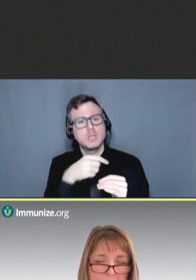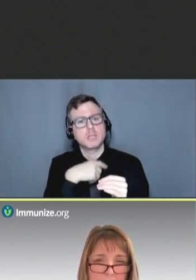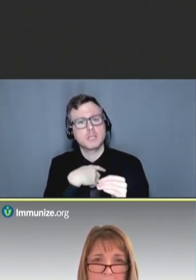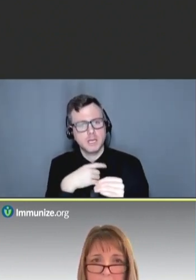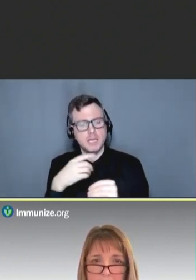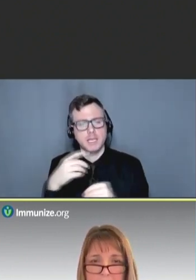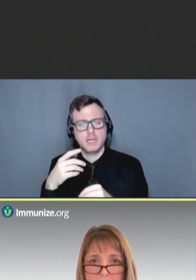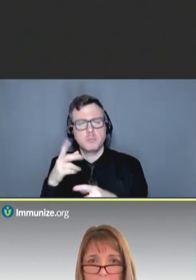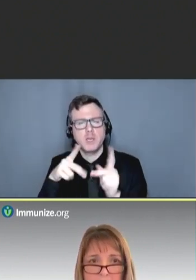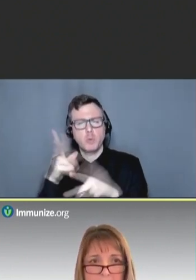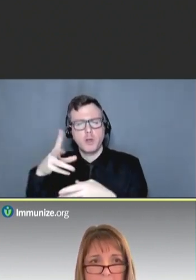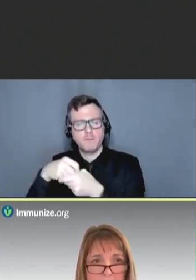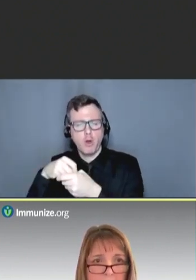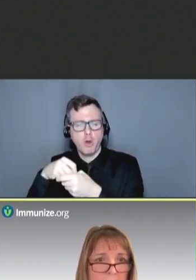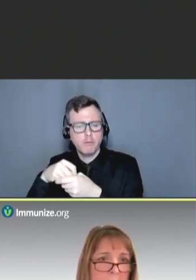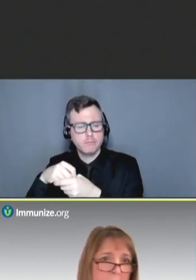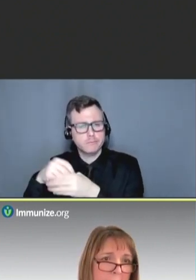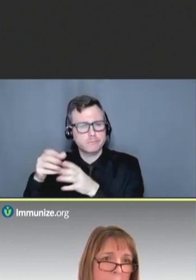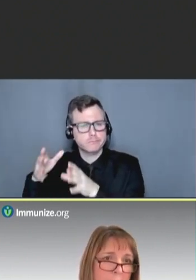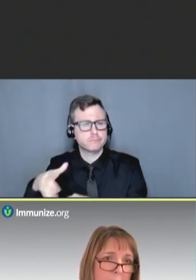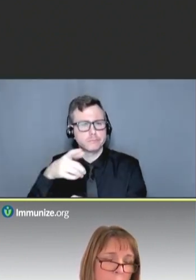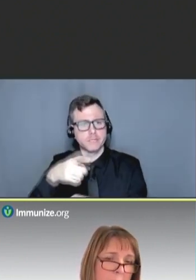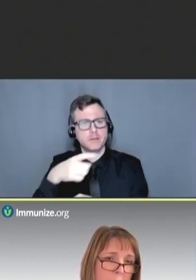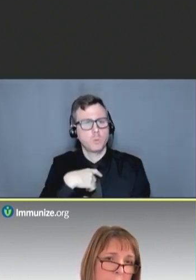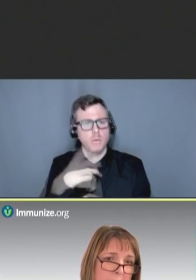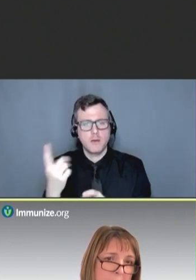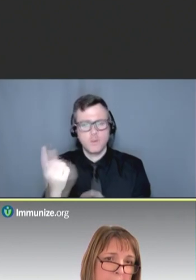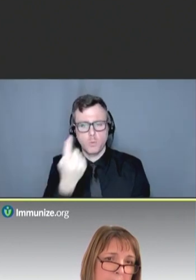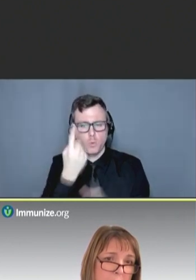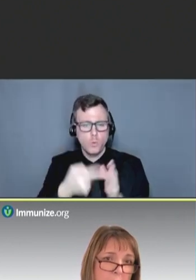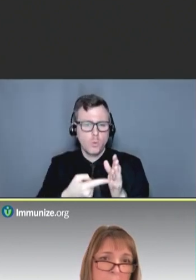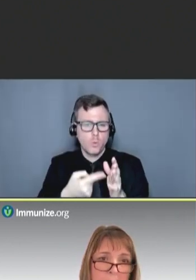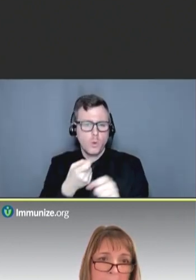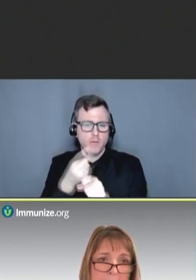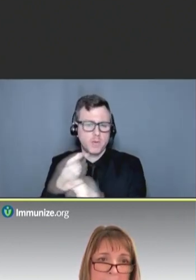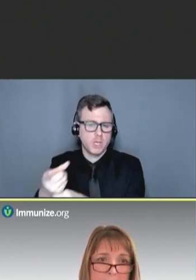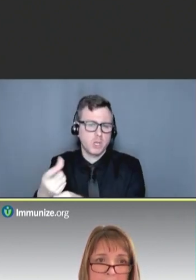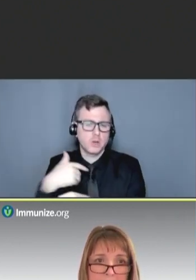in person once a year. And then we have working groups that meet remotely as needed.